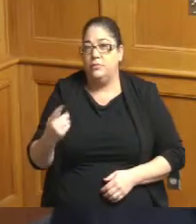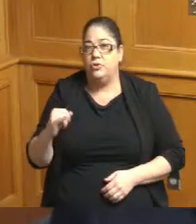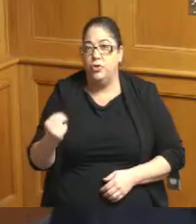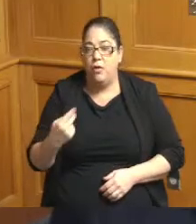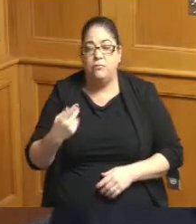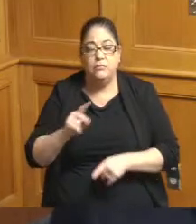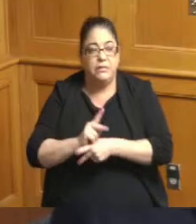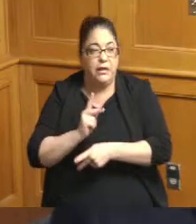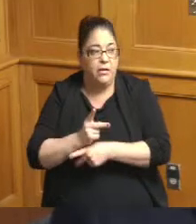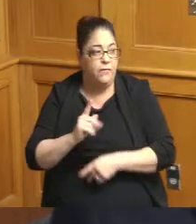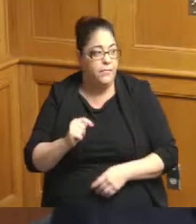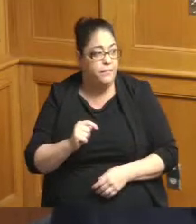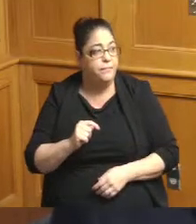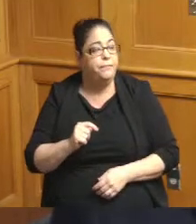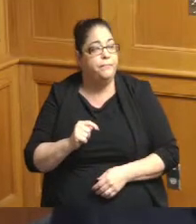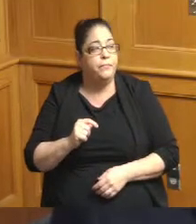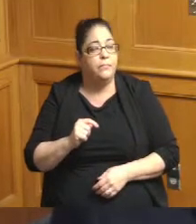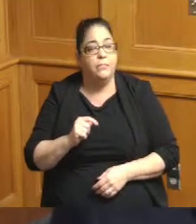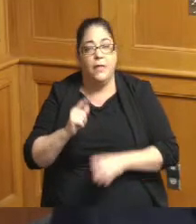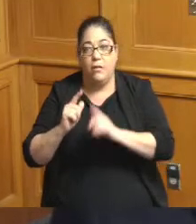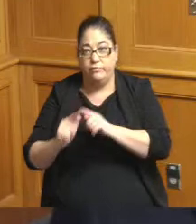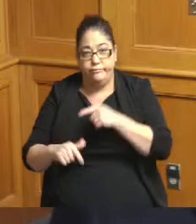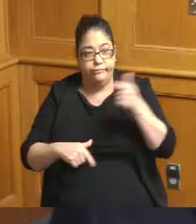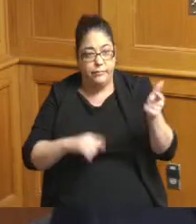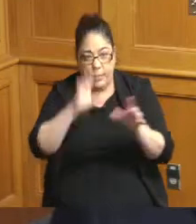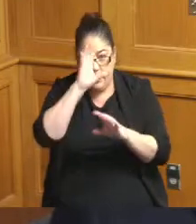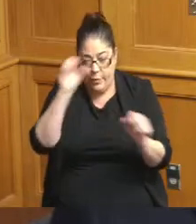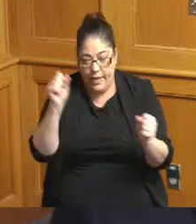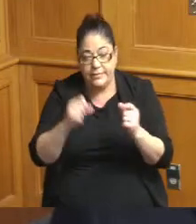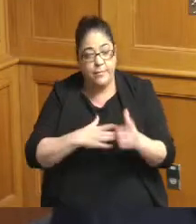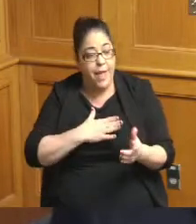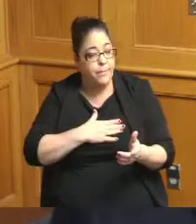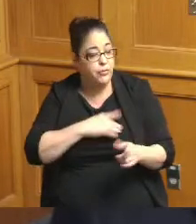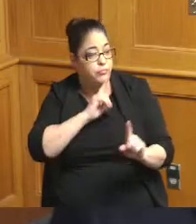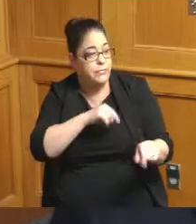point Madam President I will turn it over to you and I'm happy to entertain any dialogue or answer